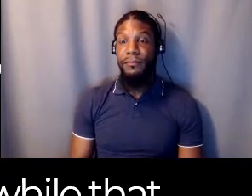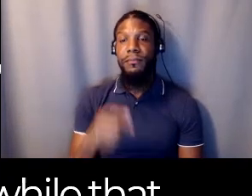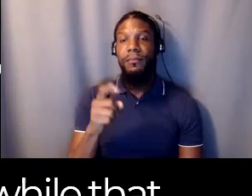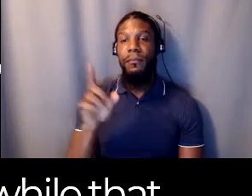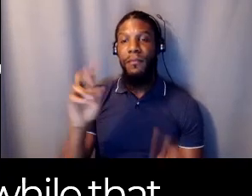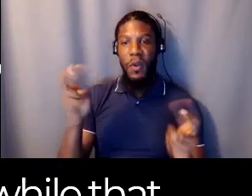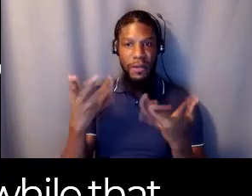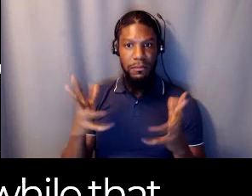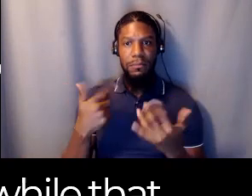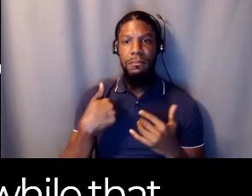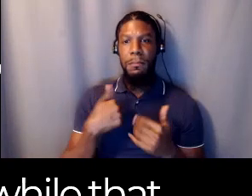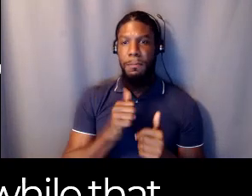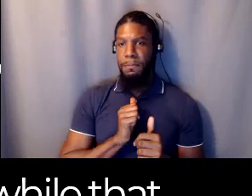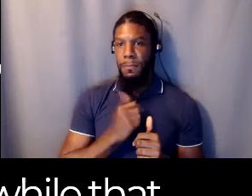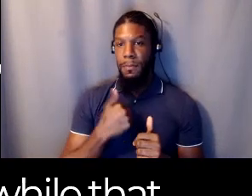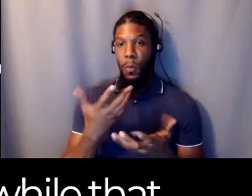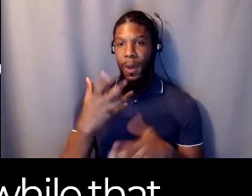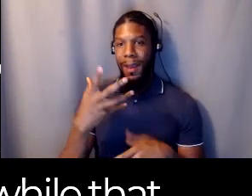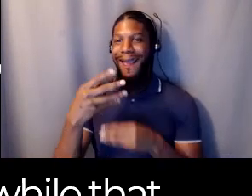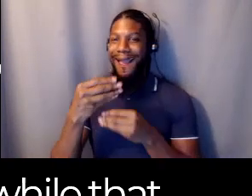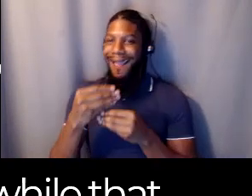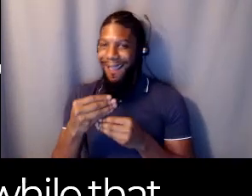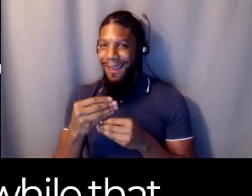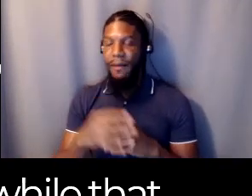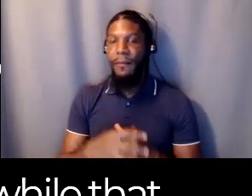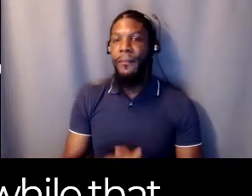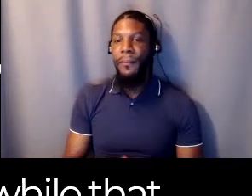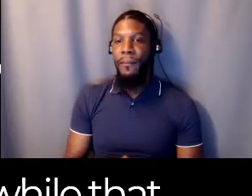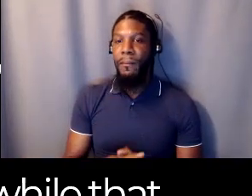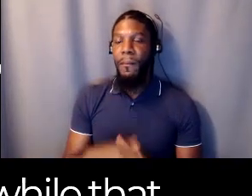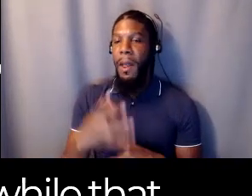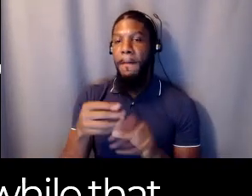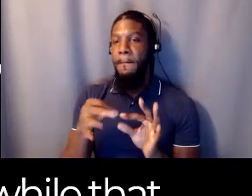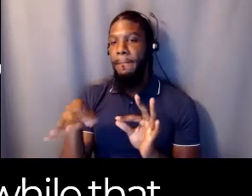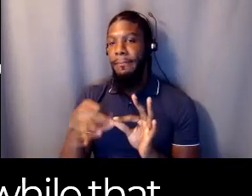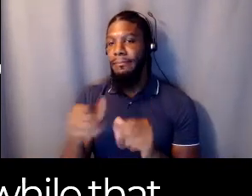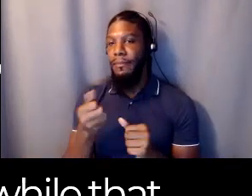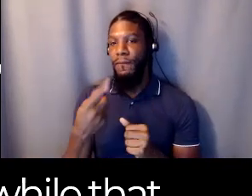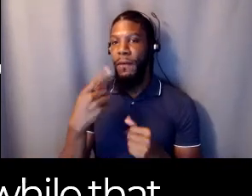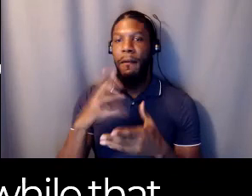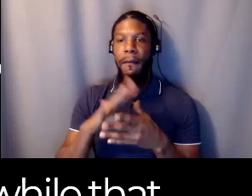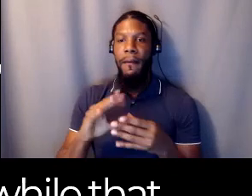because obviously there's kind of an angle or leaning towards asynchronous offerings there.